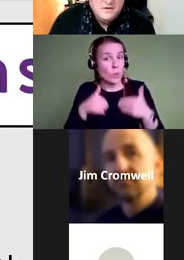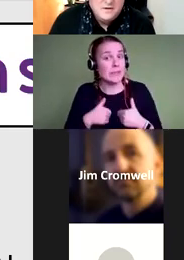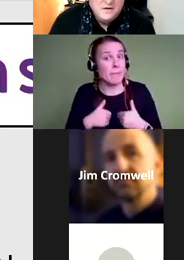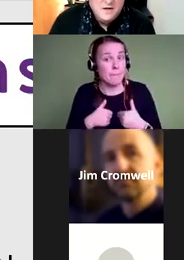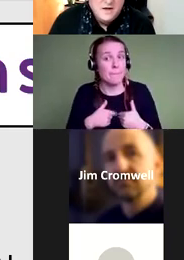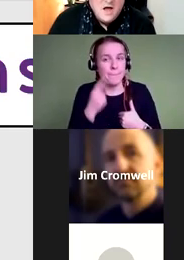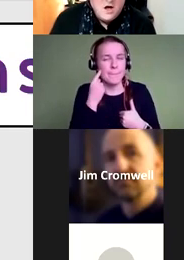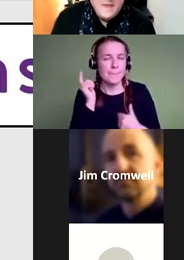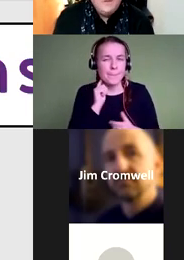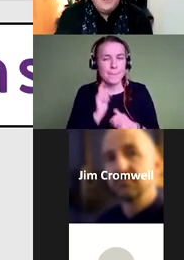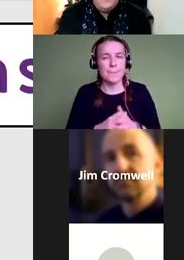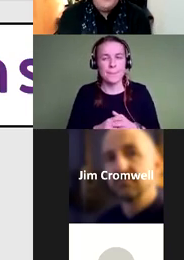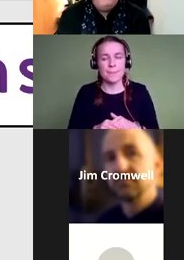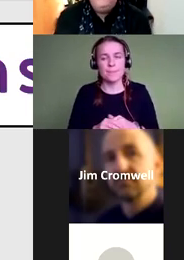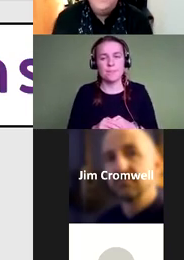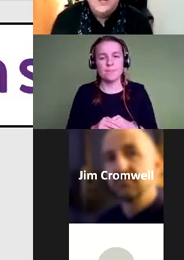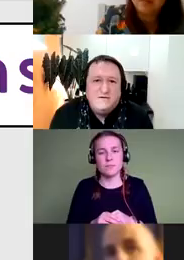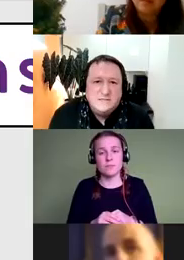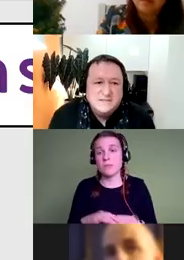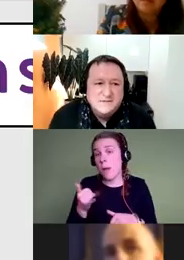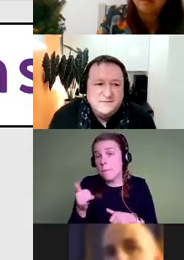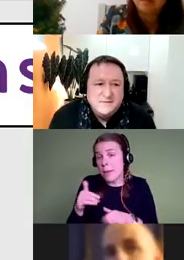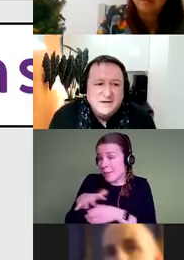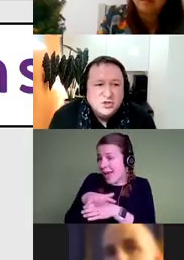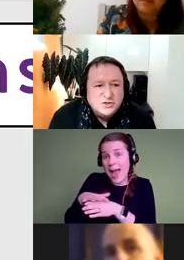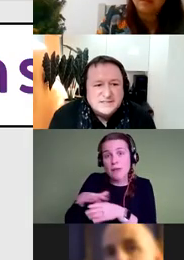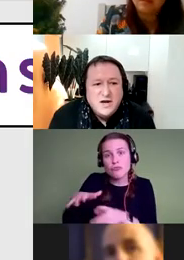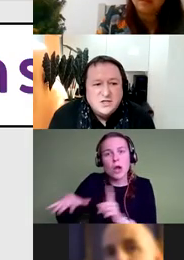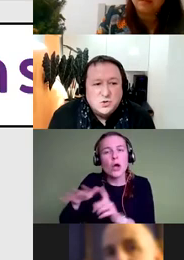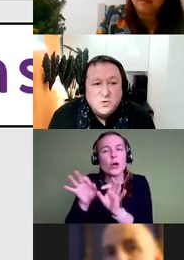When designing a project where full inclusivity is paramount, all abilities, impairments and disabilities